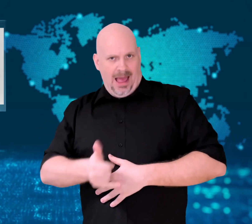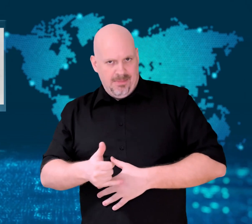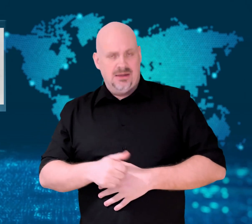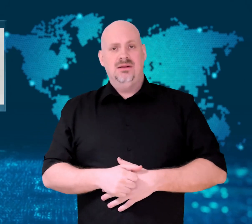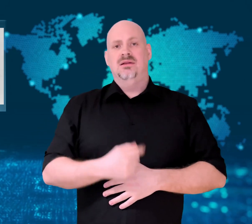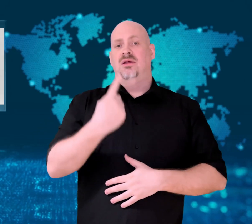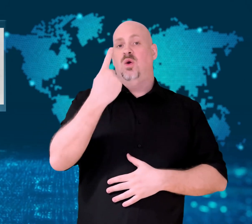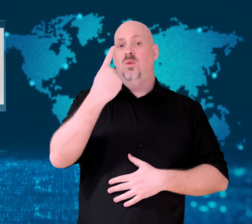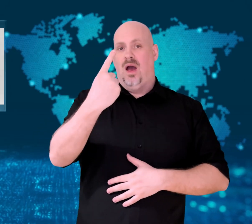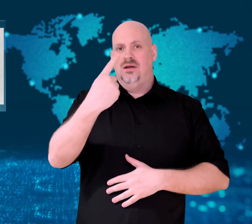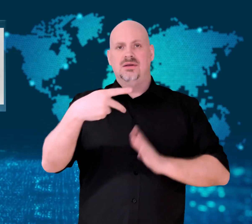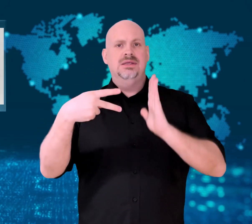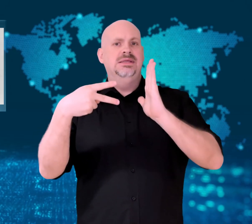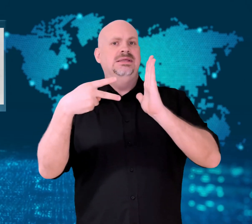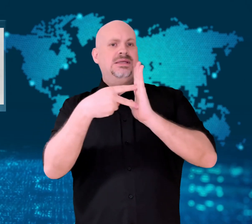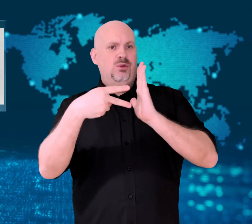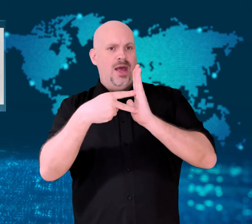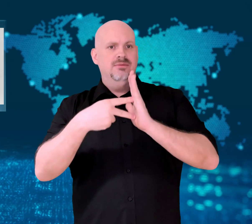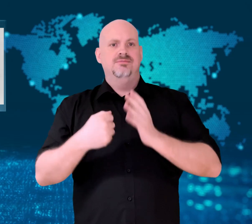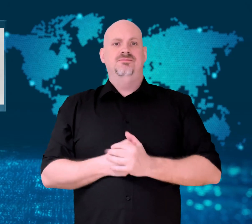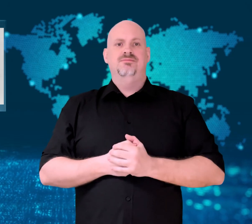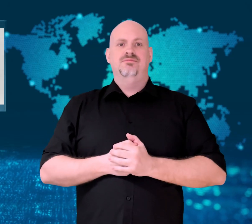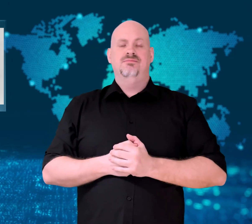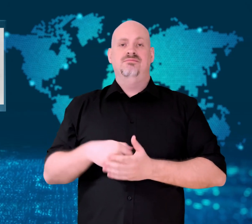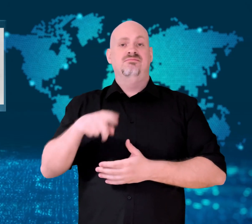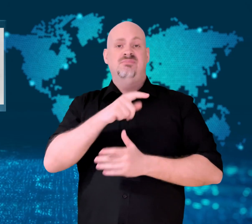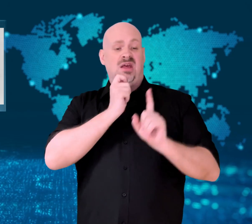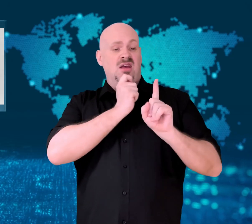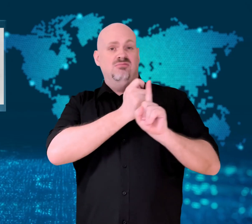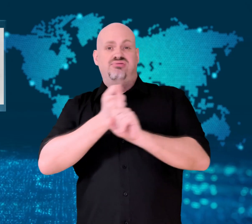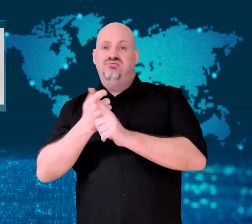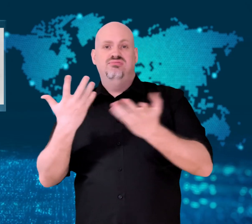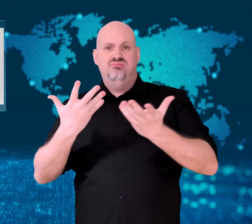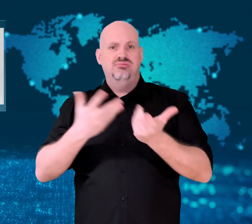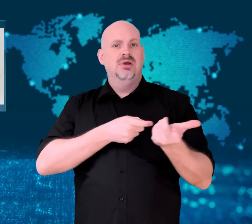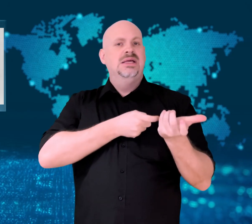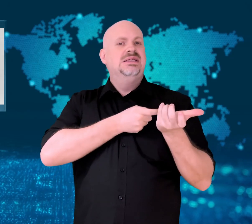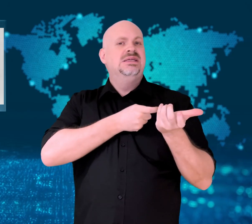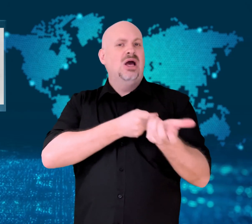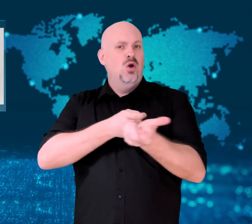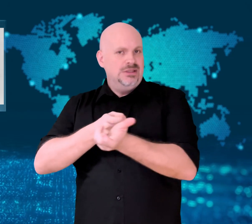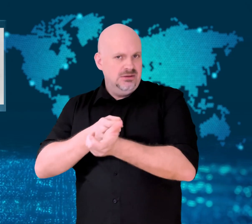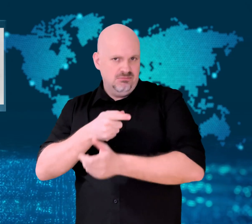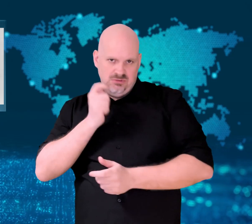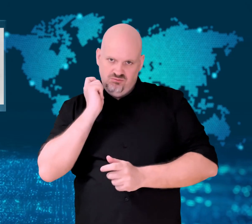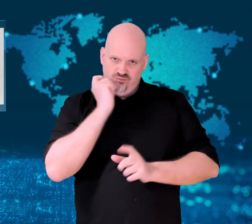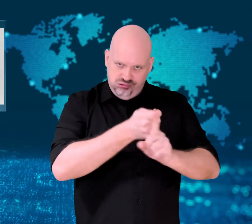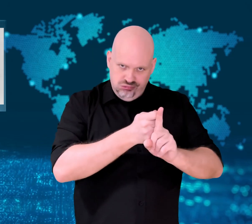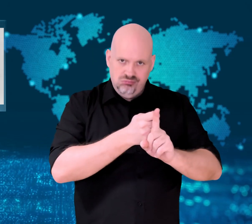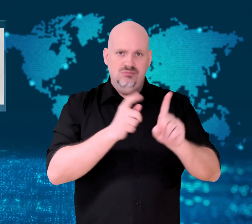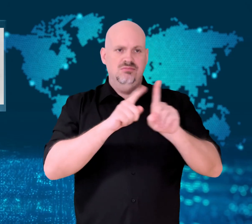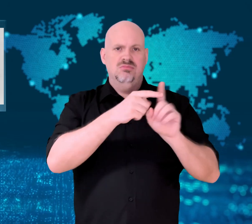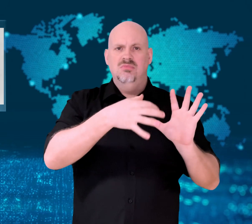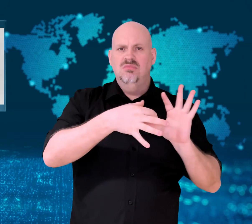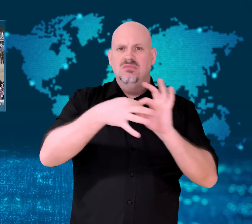charges including “allegiance to foreign terrorist organizations”